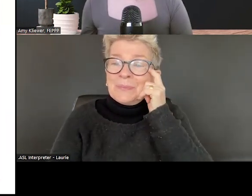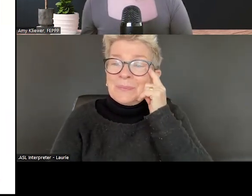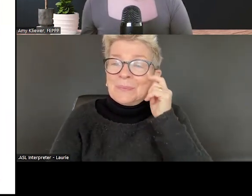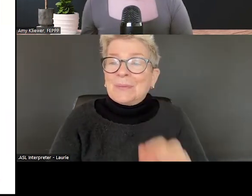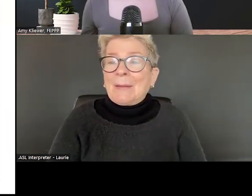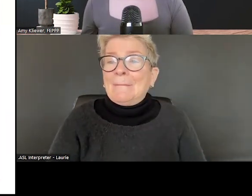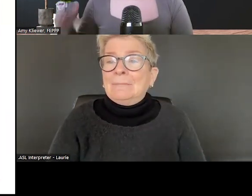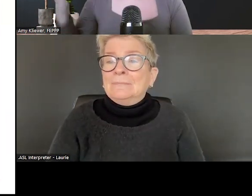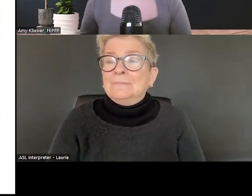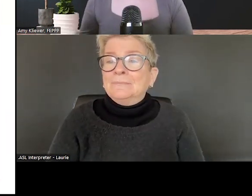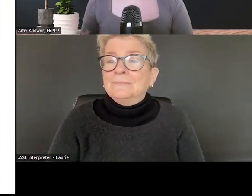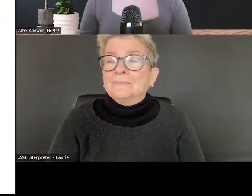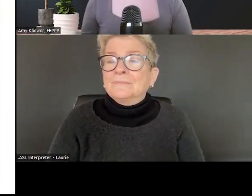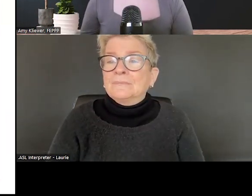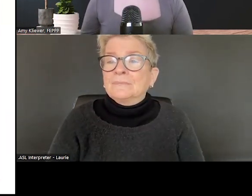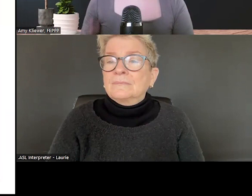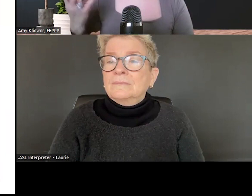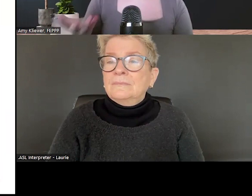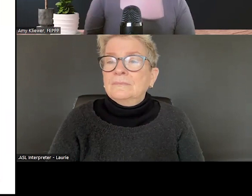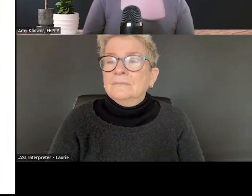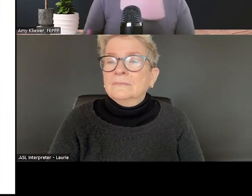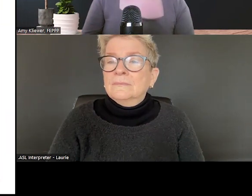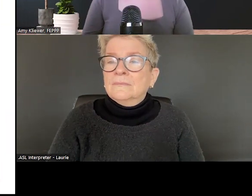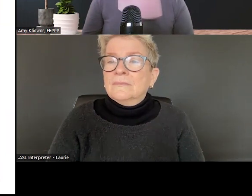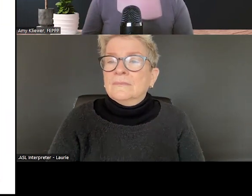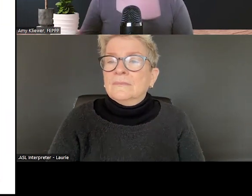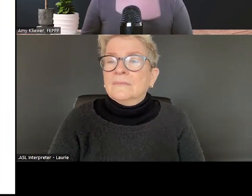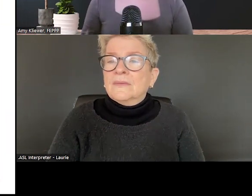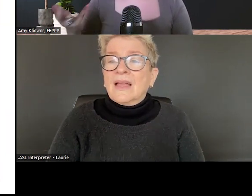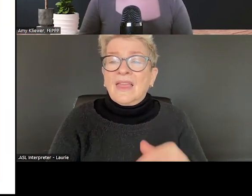And so this is really our approach. This is the FEPPP approach. We recognize that